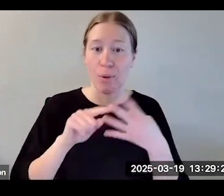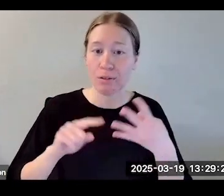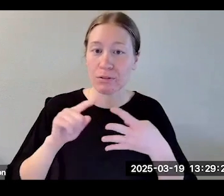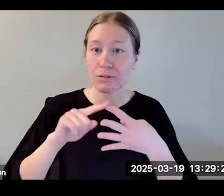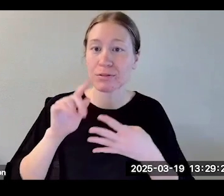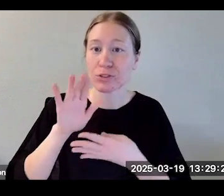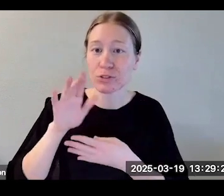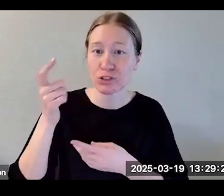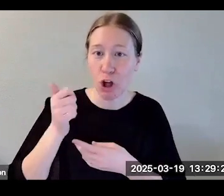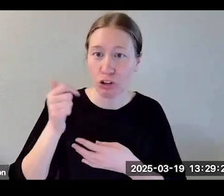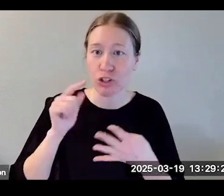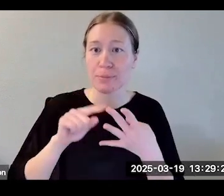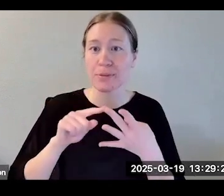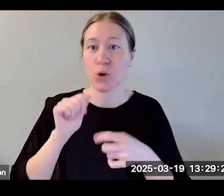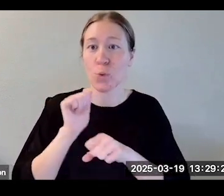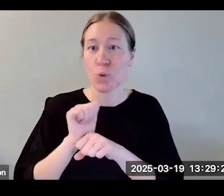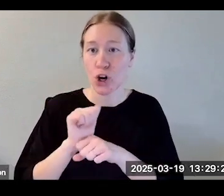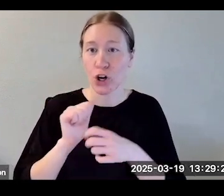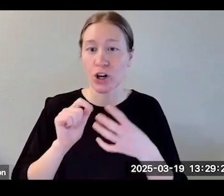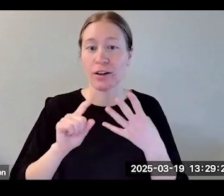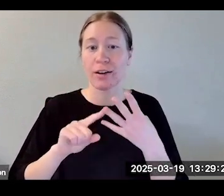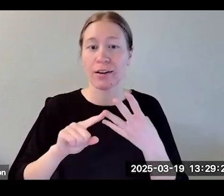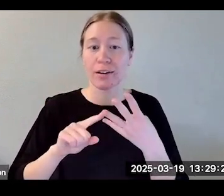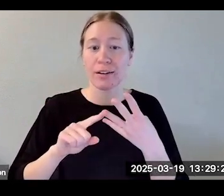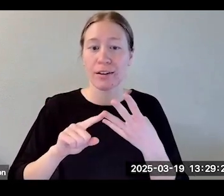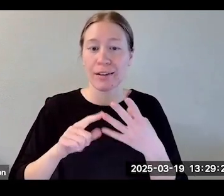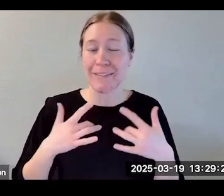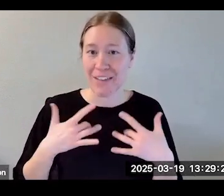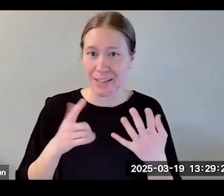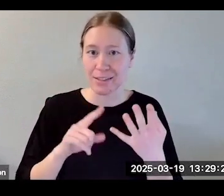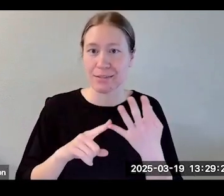and Academics into heading level twos.